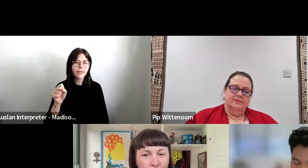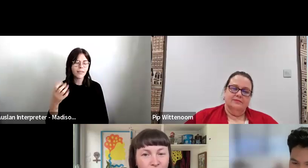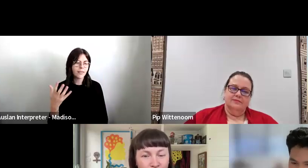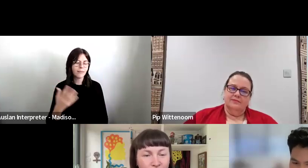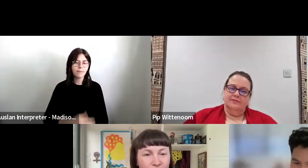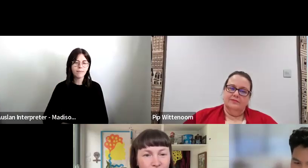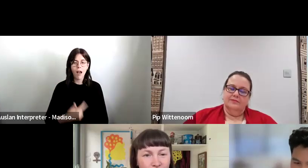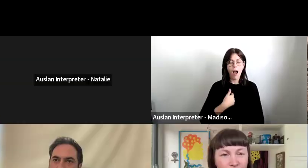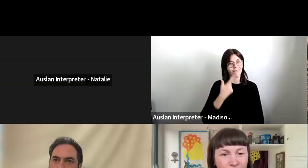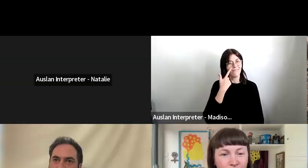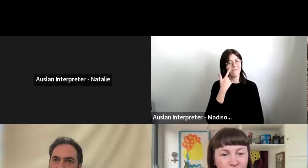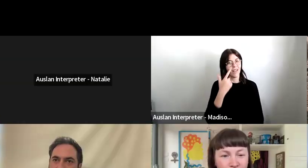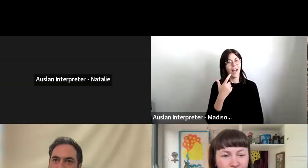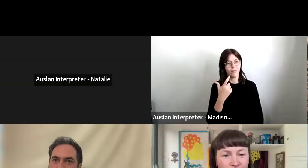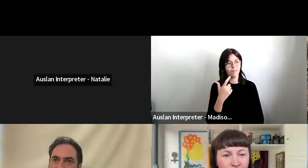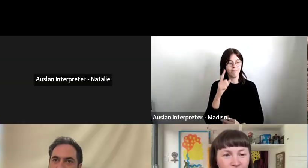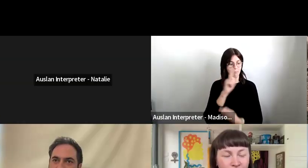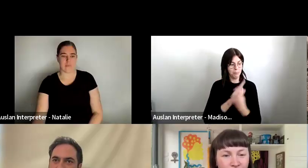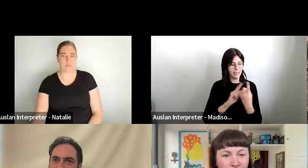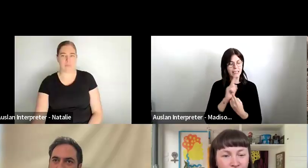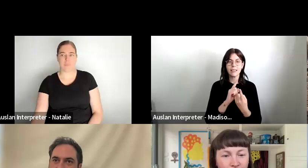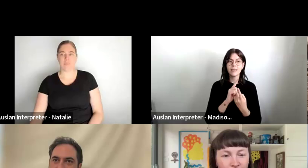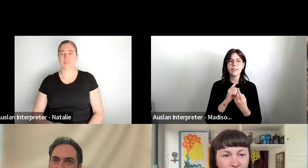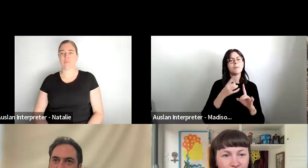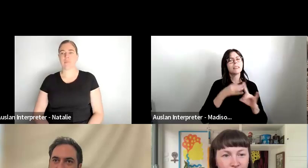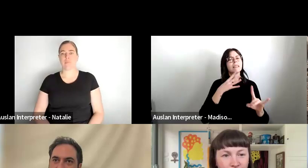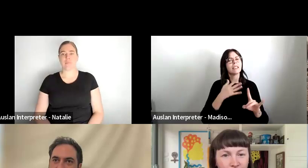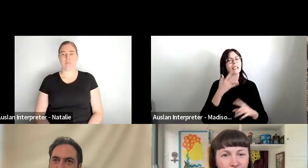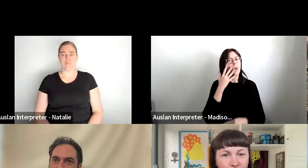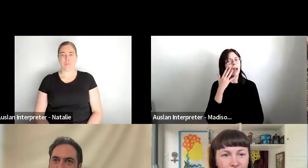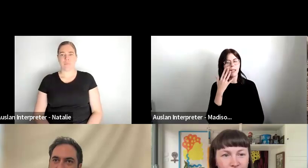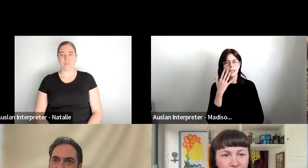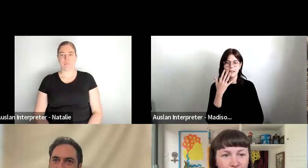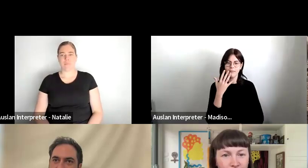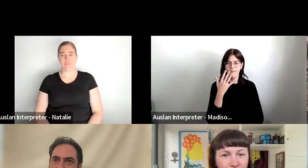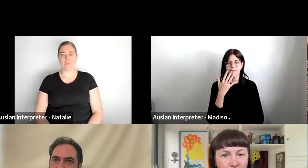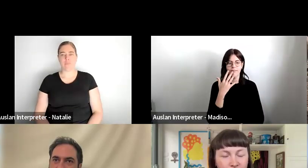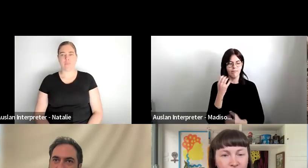I find that the meetings have often been, particularly when there is not a consensus,